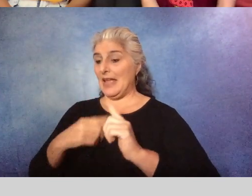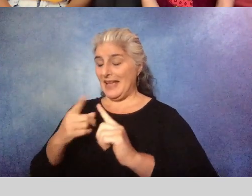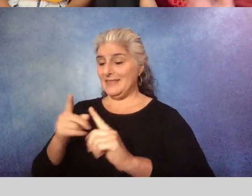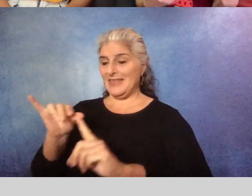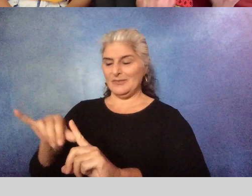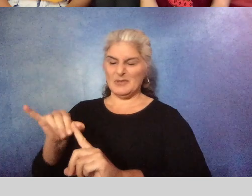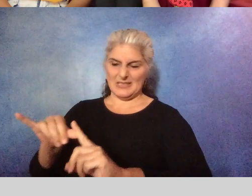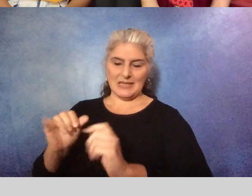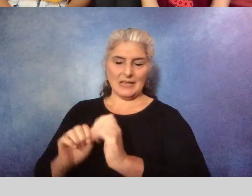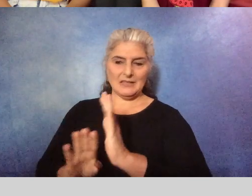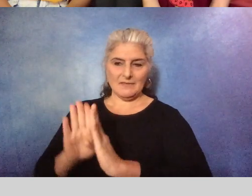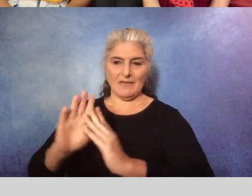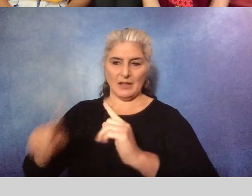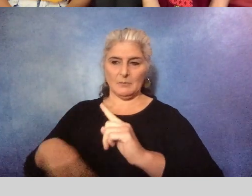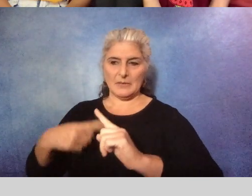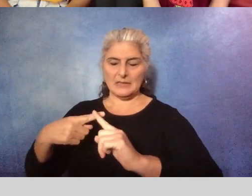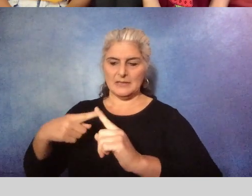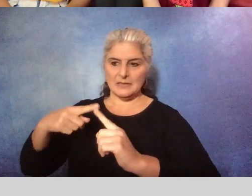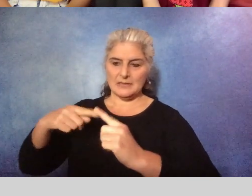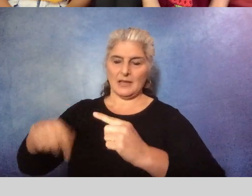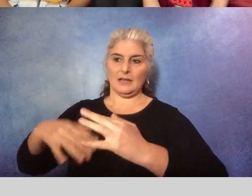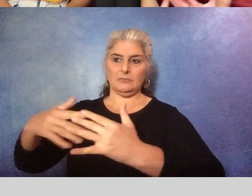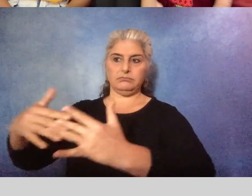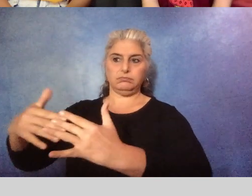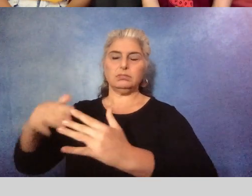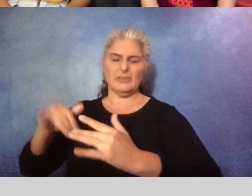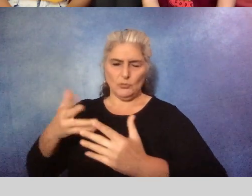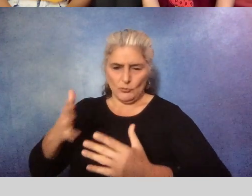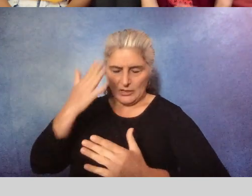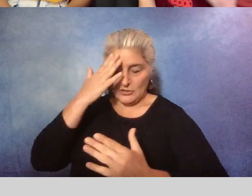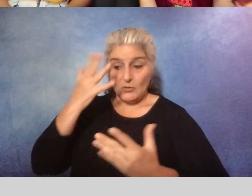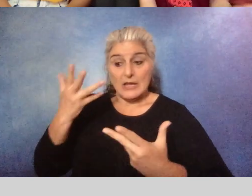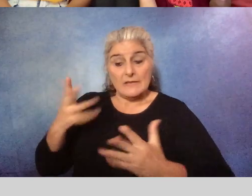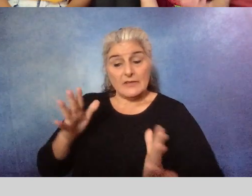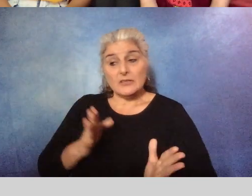that we are familiar with. And then to the QA cycle,